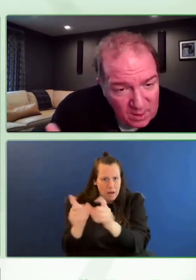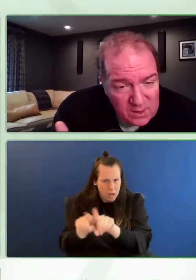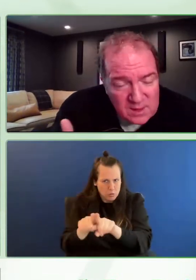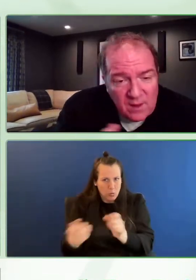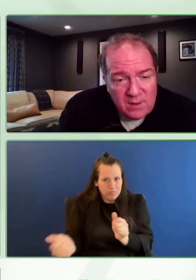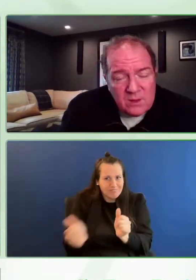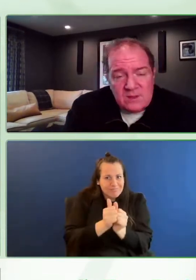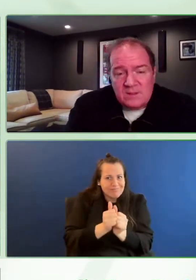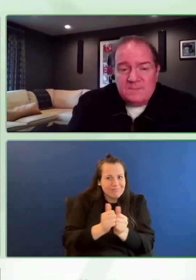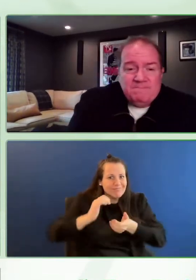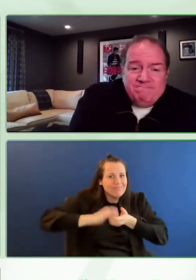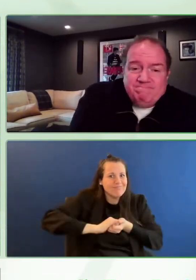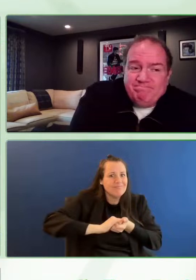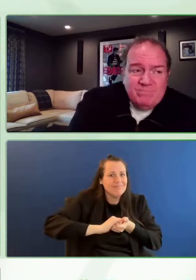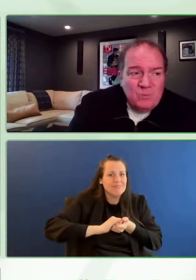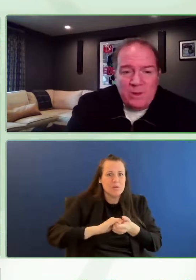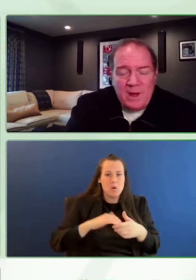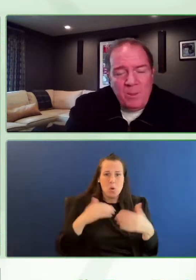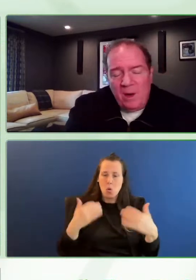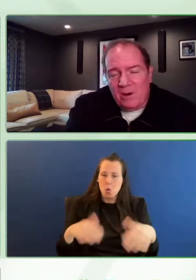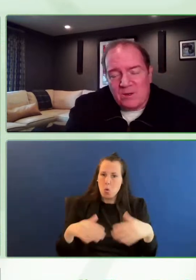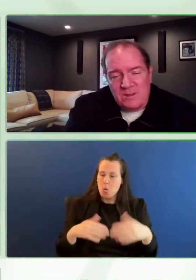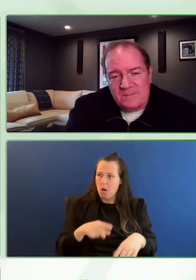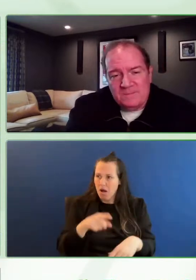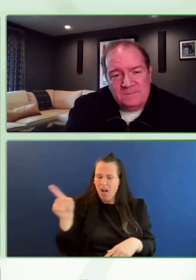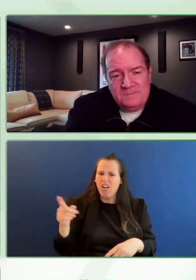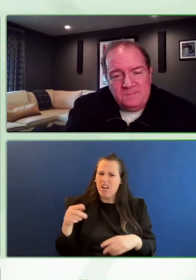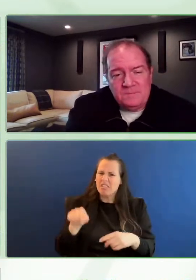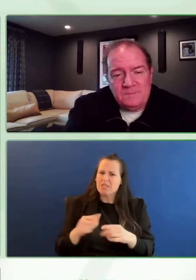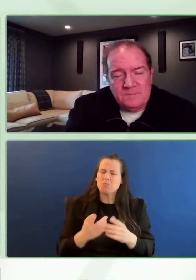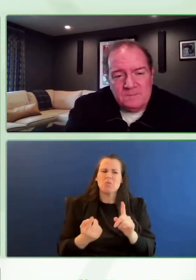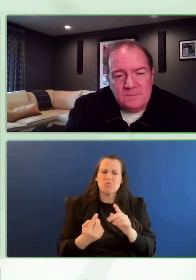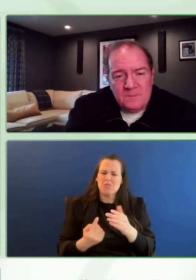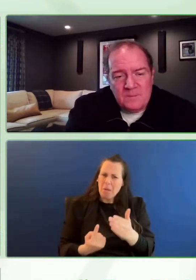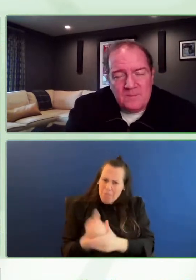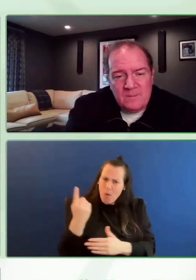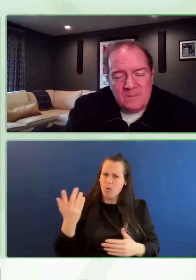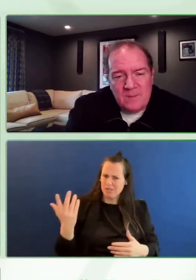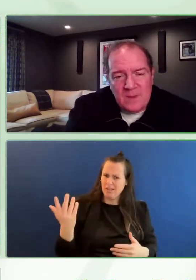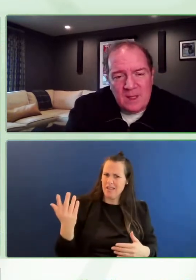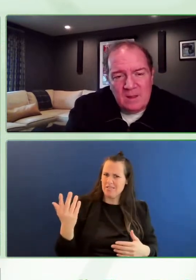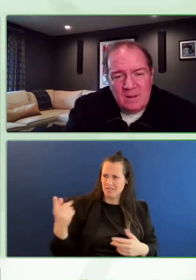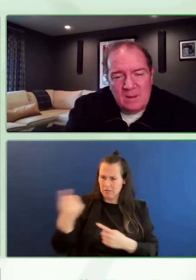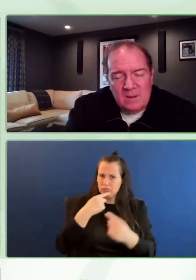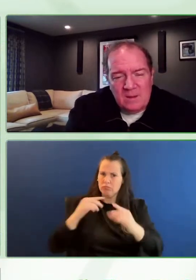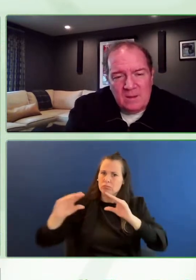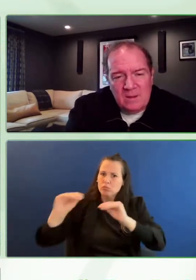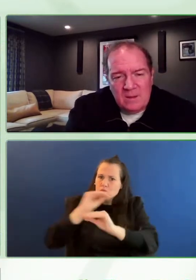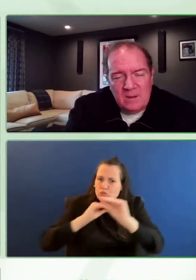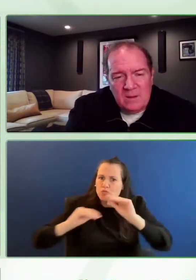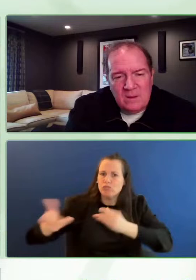experience of others, without barriers. Thanks so much. I'm going to go back.